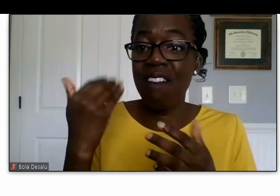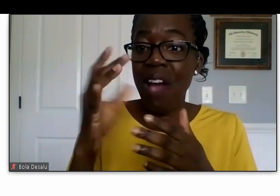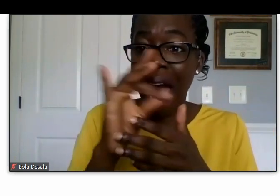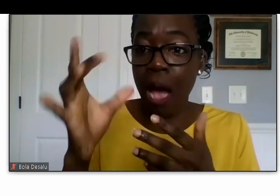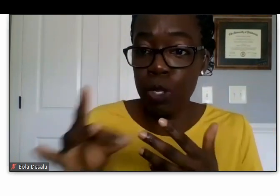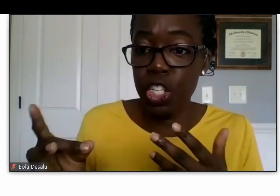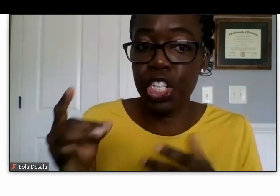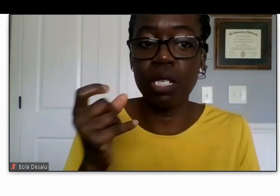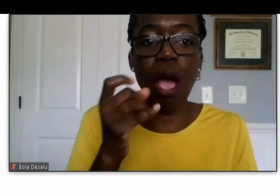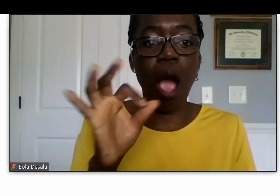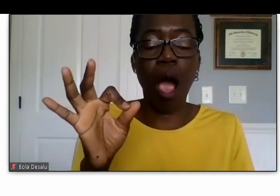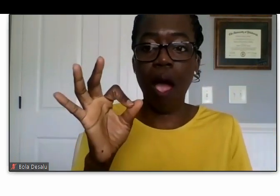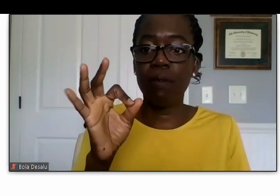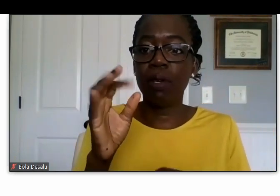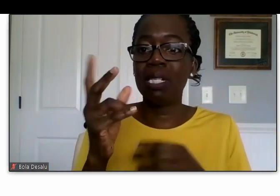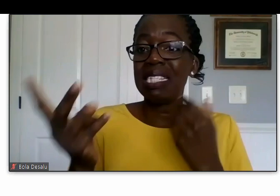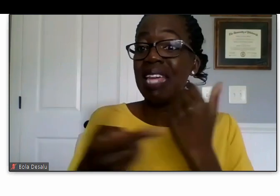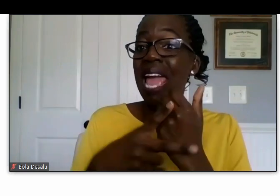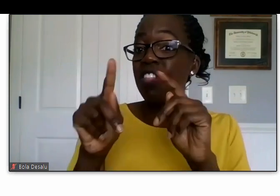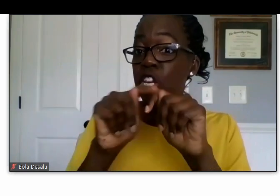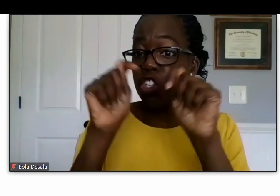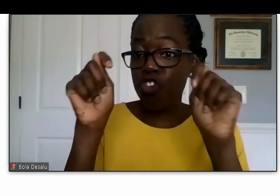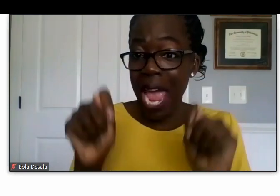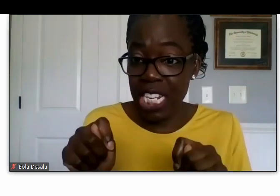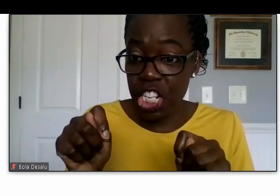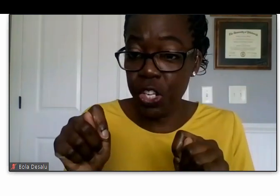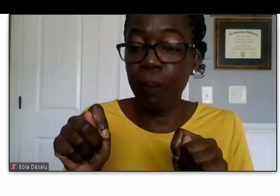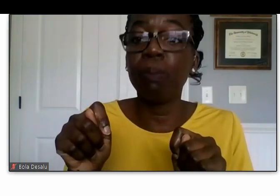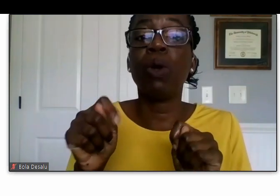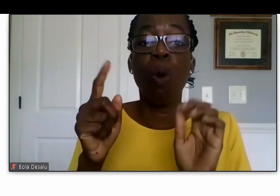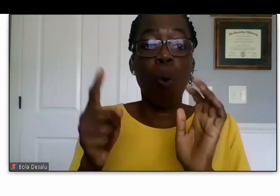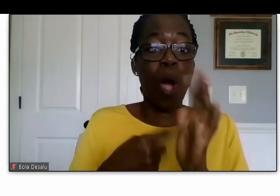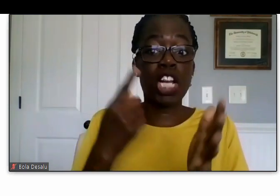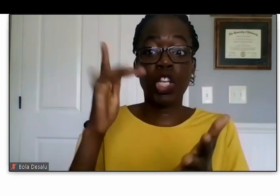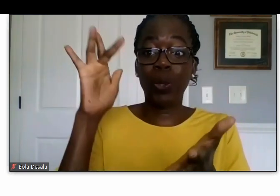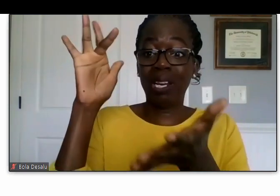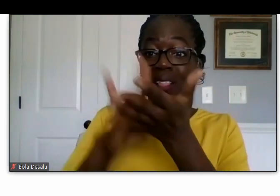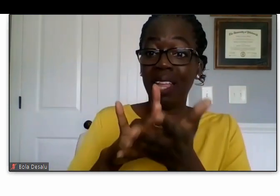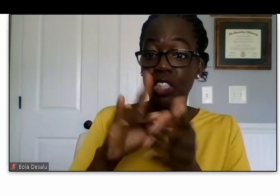it's happening in North Carolina so you have options of saving the transcript